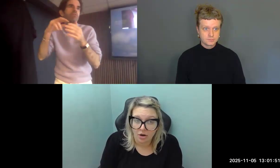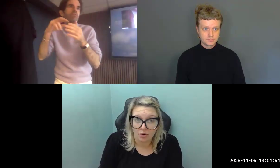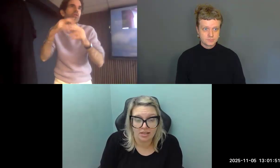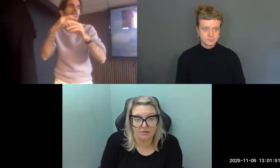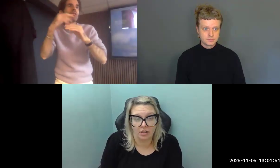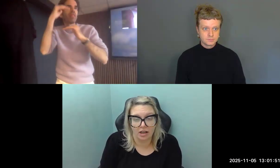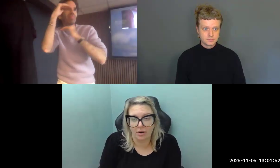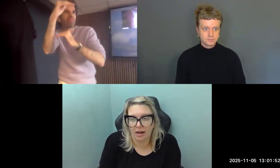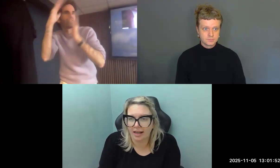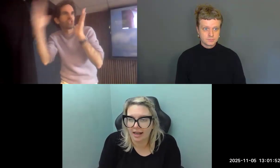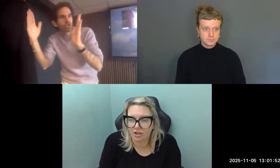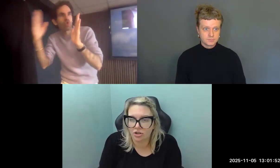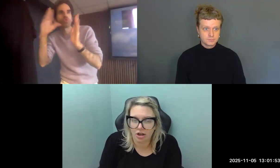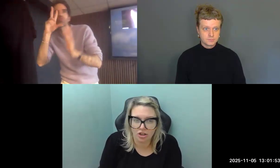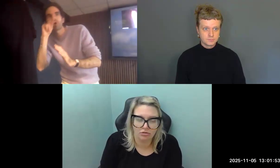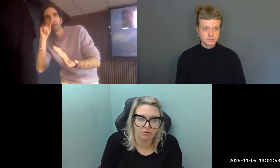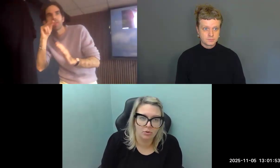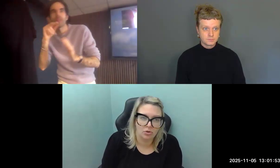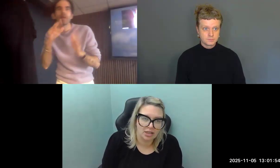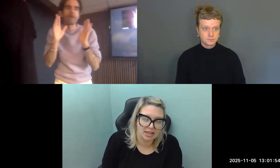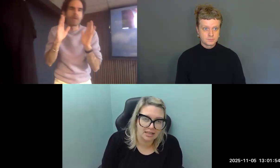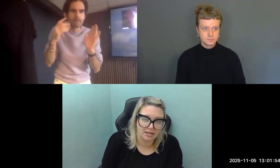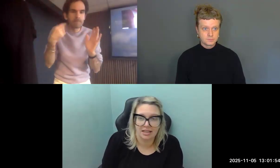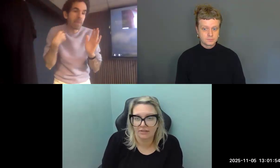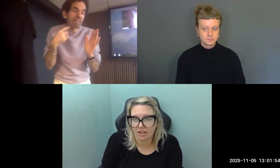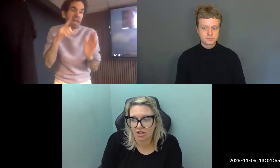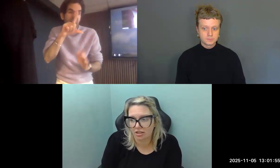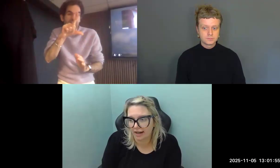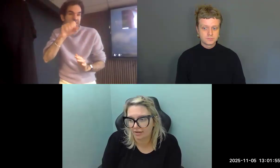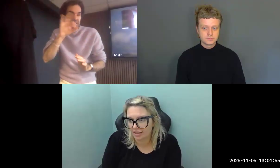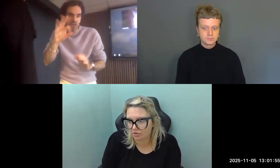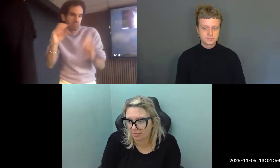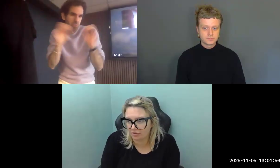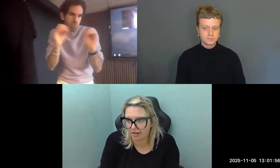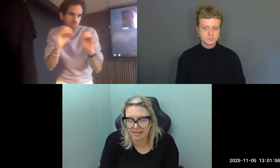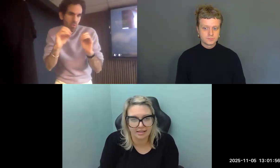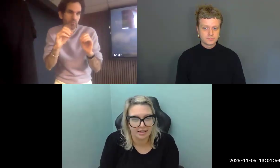Or does it follow, like, a structure of Portuguese, the definition of how these things would be created?